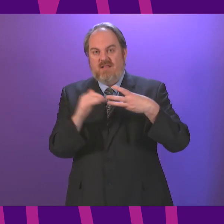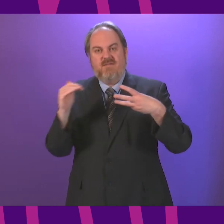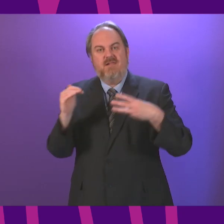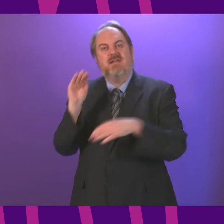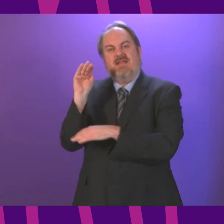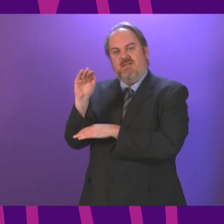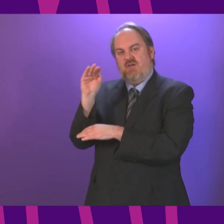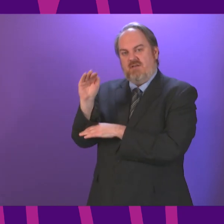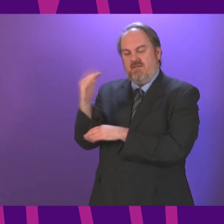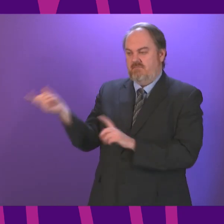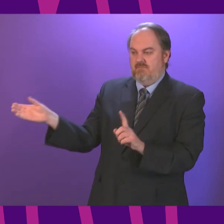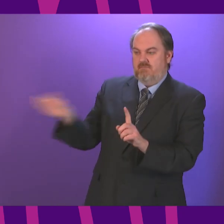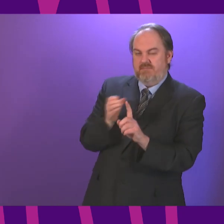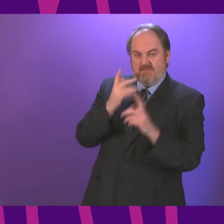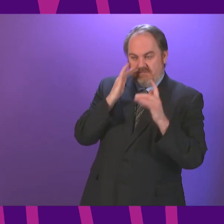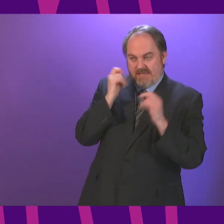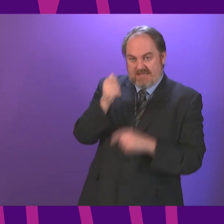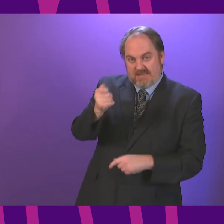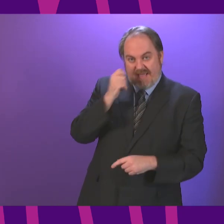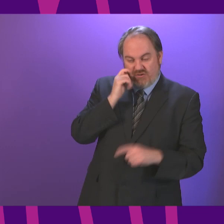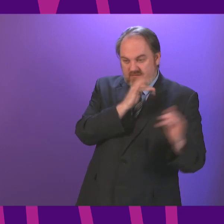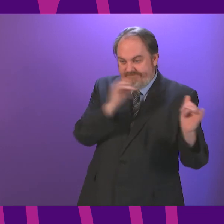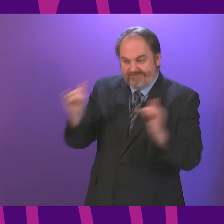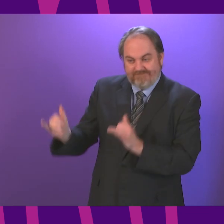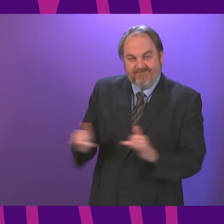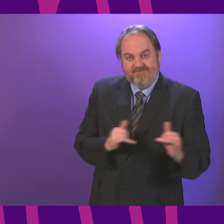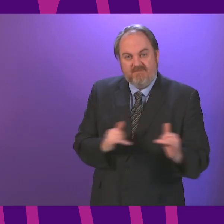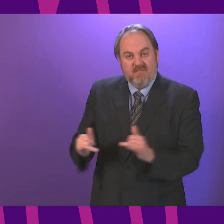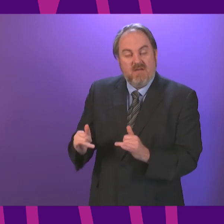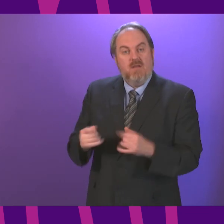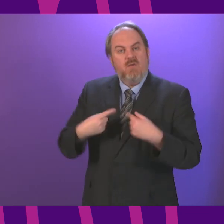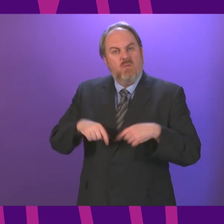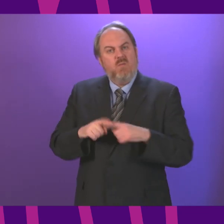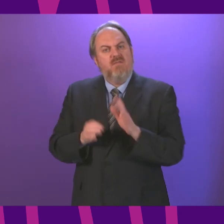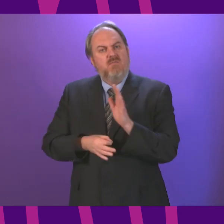Education Scotland has significantly strengthened its scrutiny functions. In 2018-19, there were